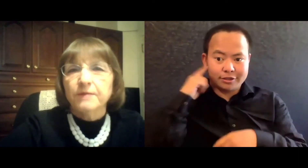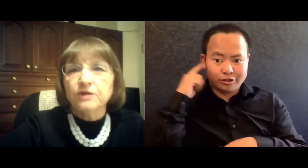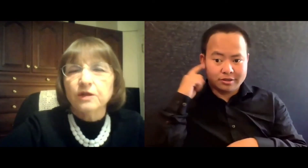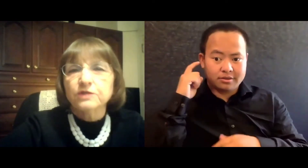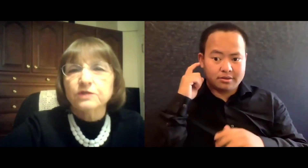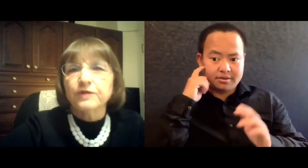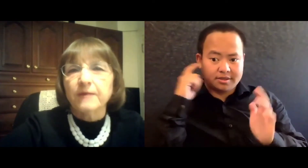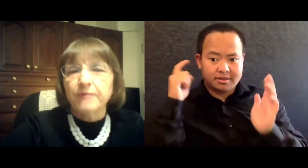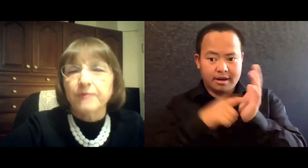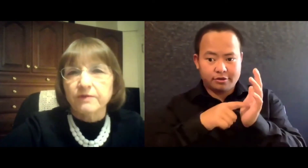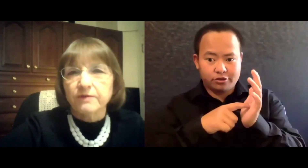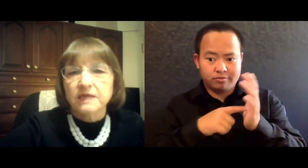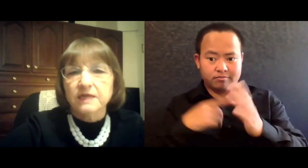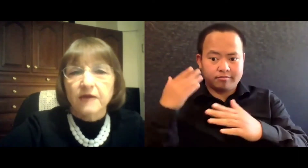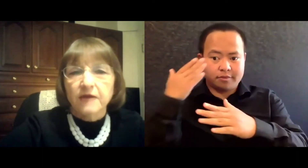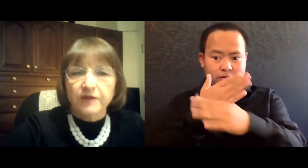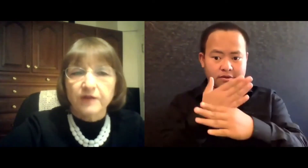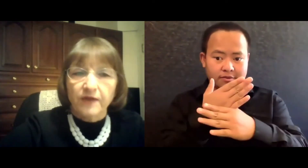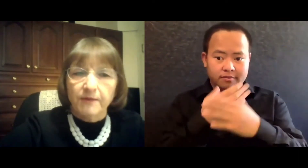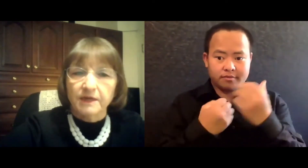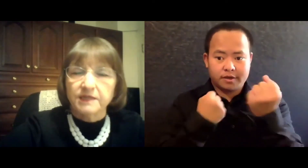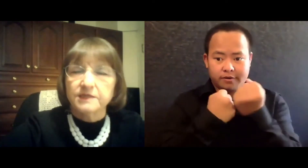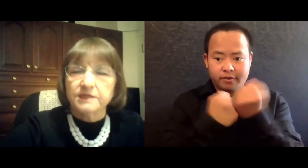but also for their parents and for their families.